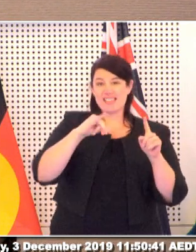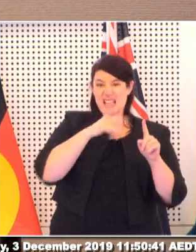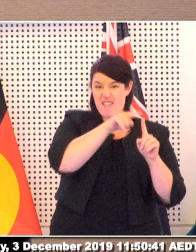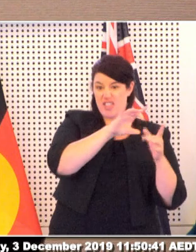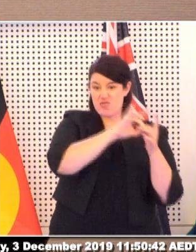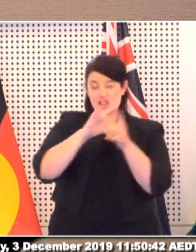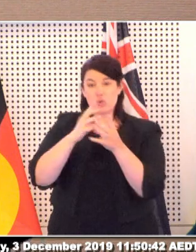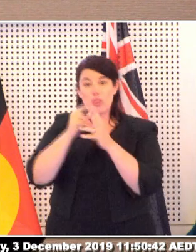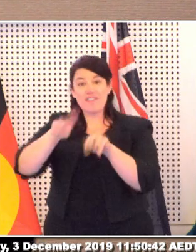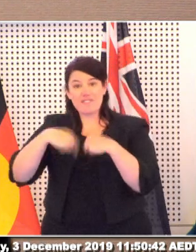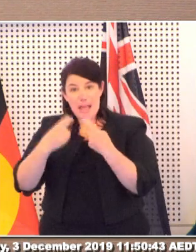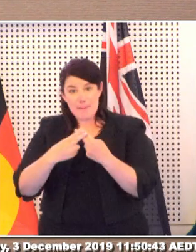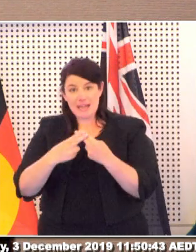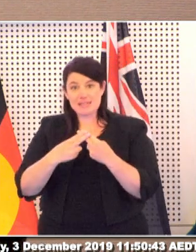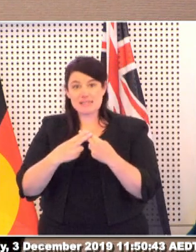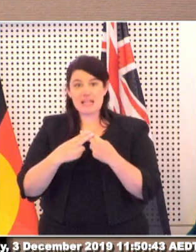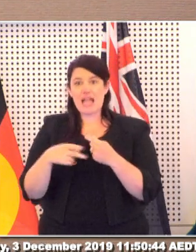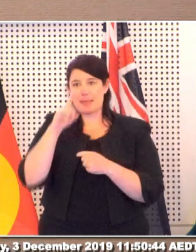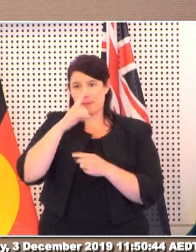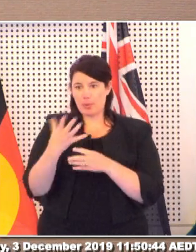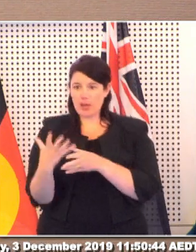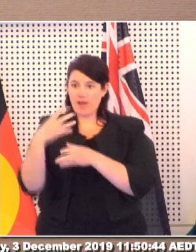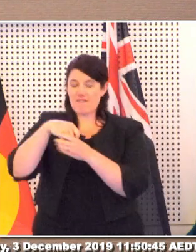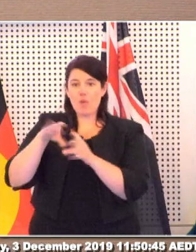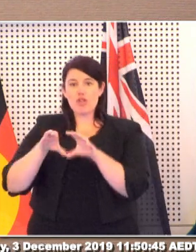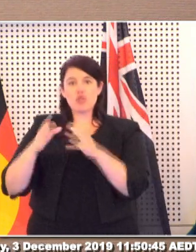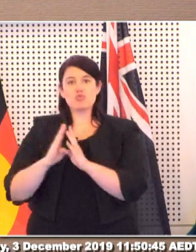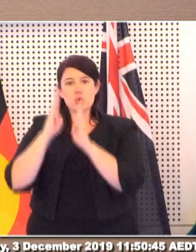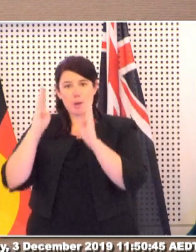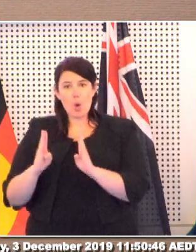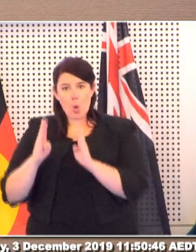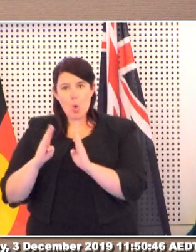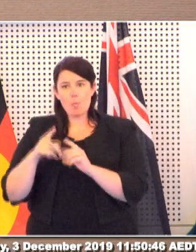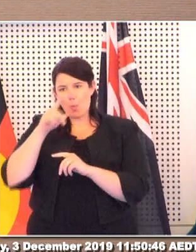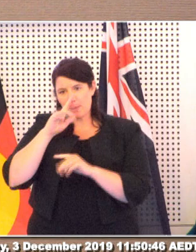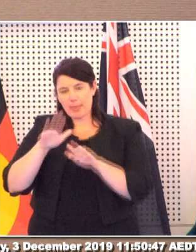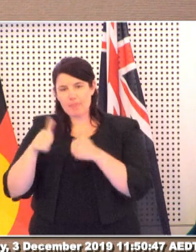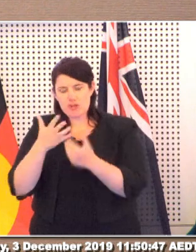that the people who are involved in the group home or the service context that people are part of.